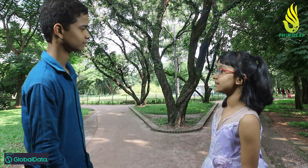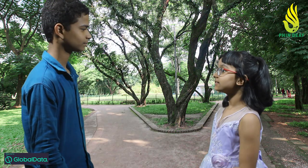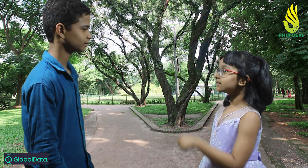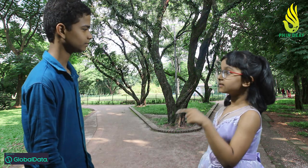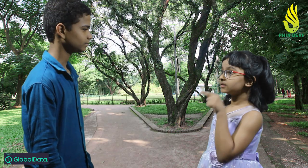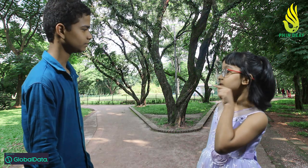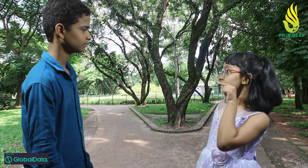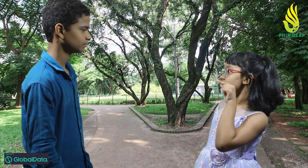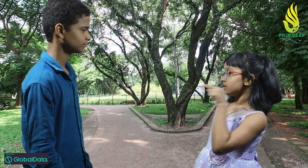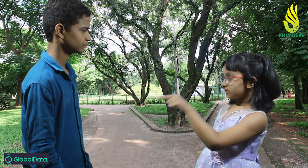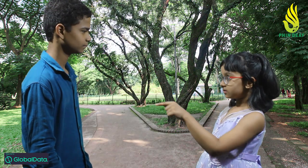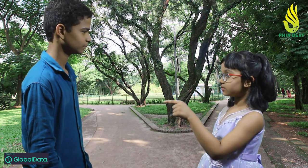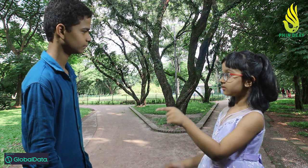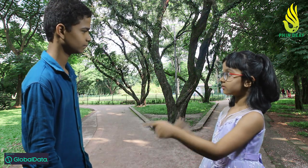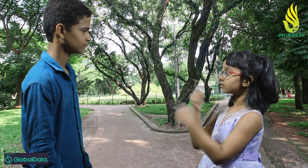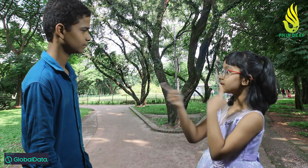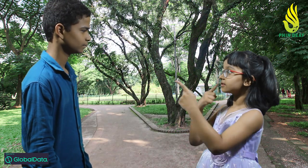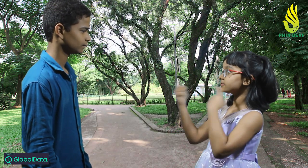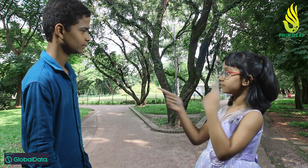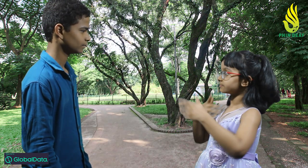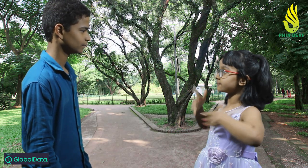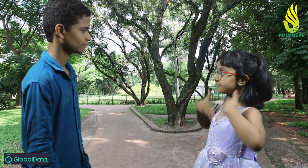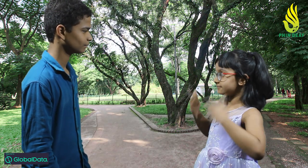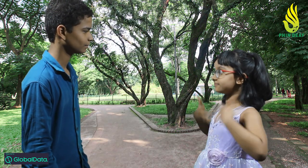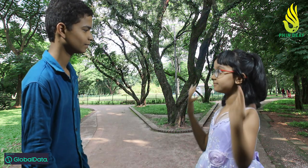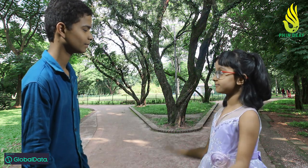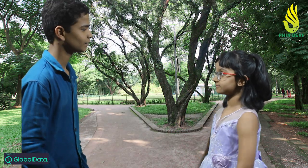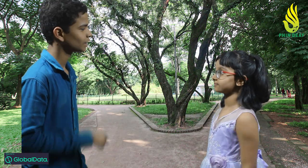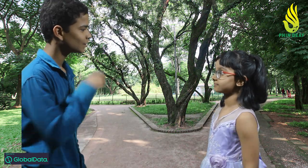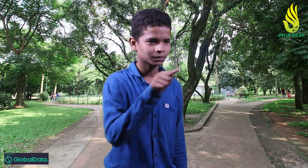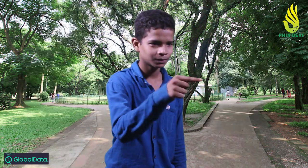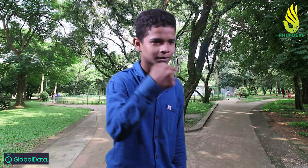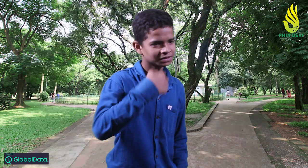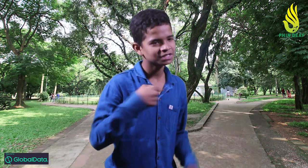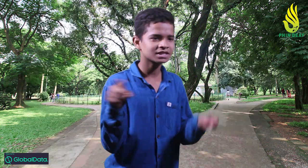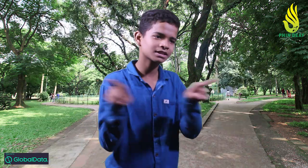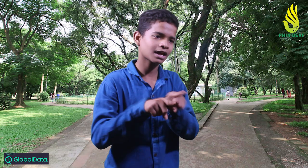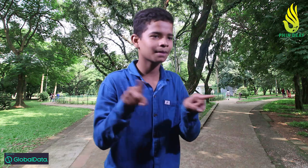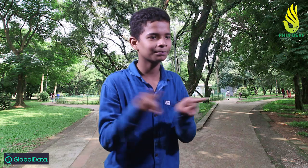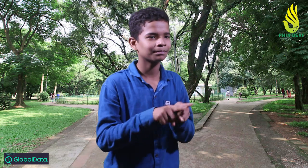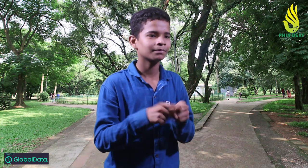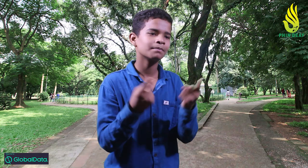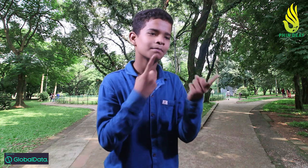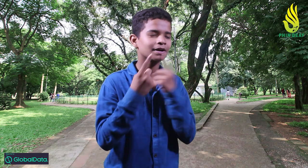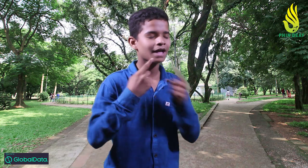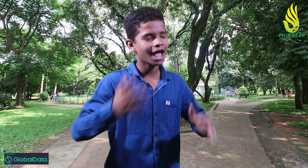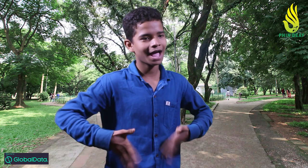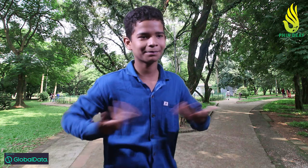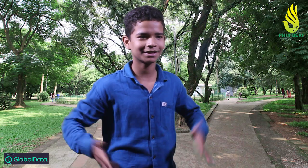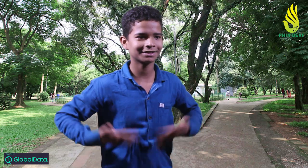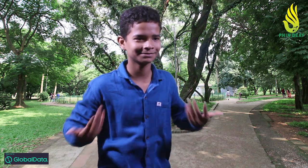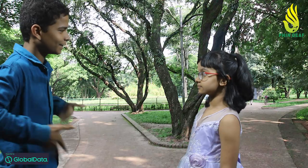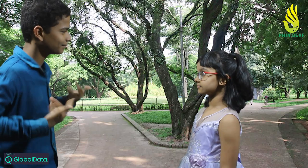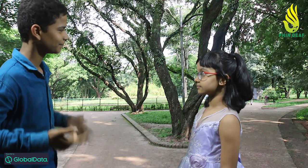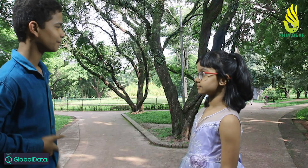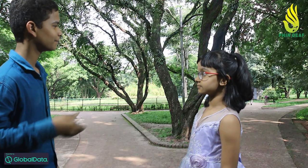Okay...!!! Glad to talk to you.! I'm glad to talk to you too.